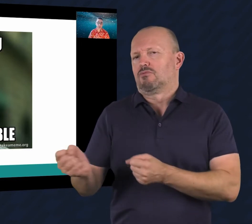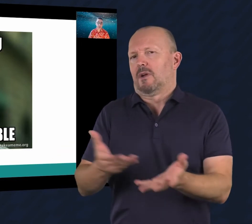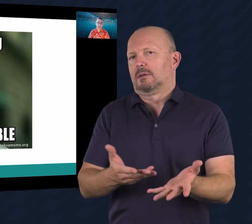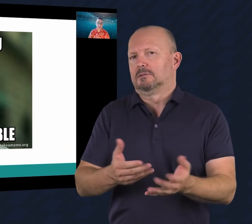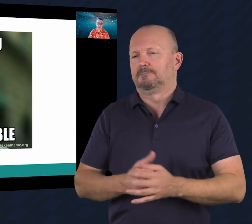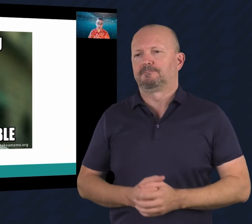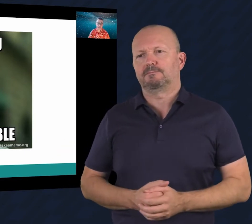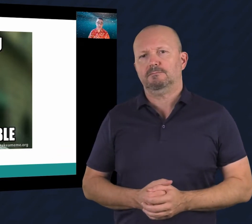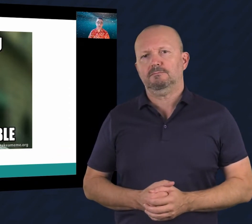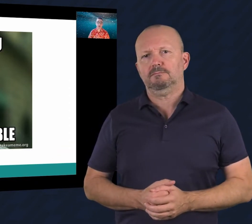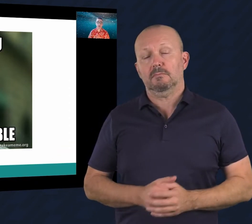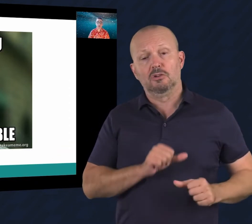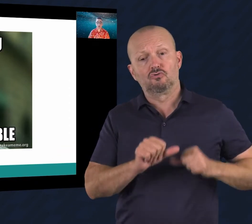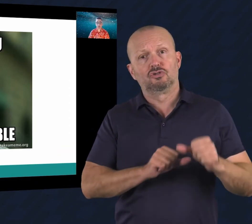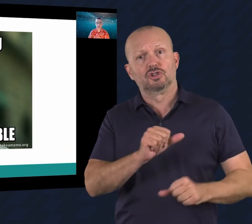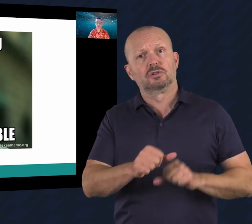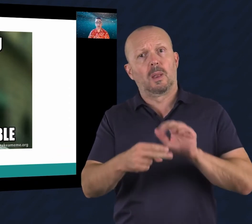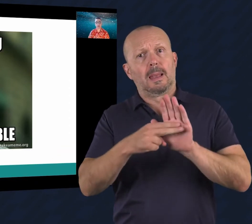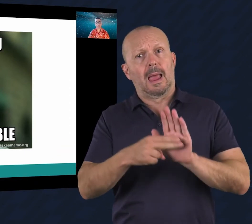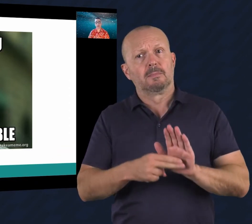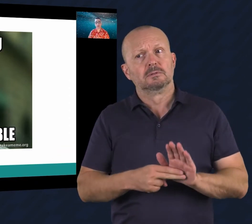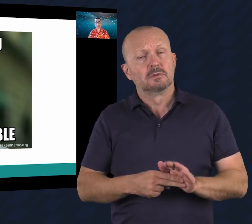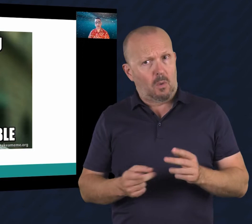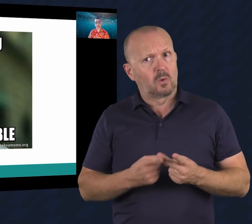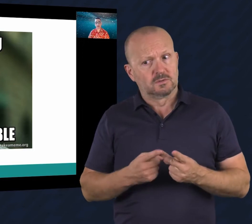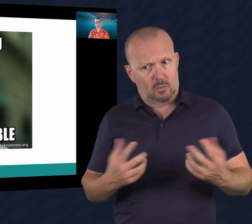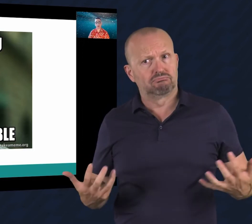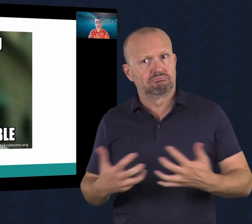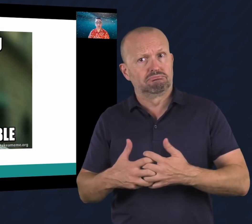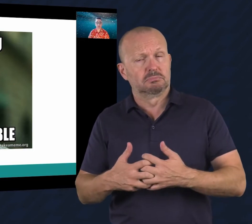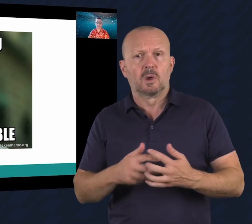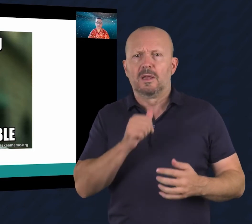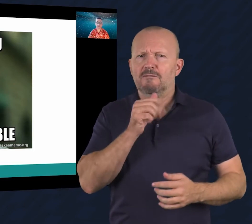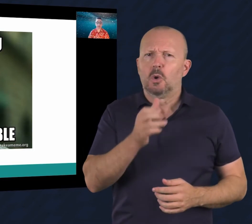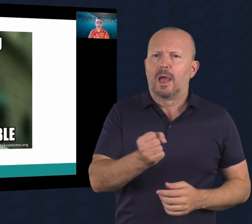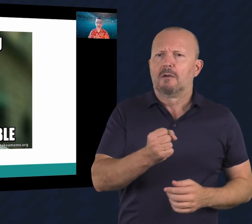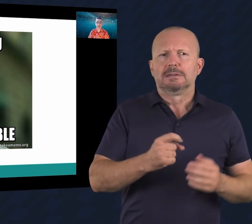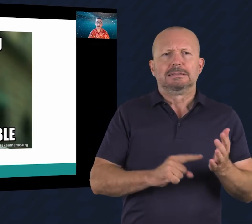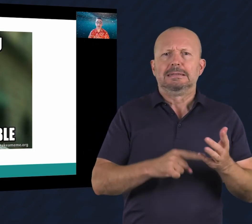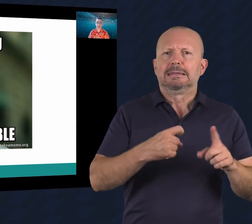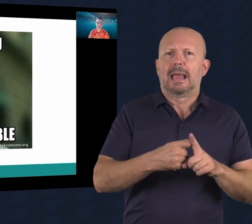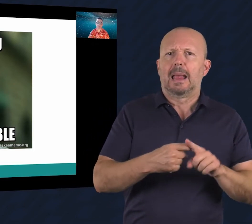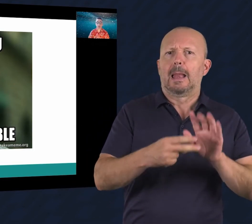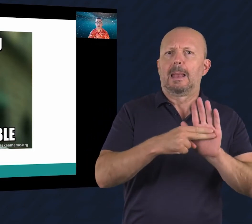Traditional knowledge label fields are also built into our schema. And what that means is that if your organisation is applying TK Labels at the source,